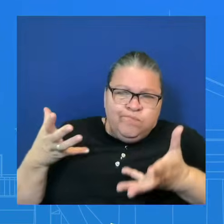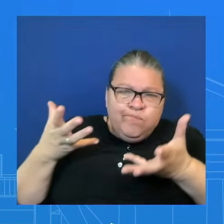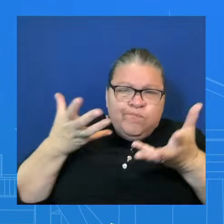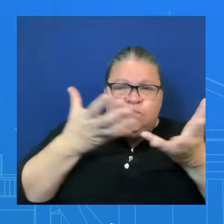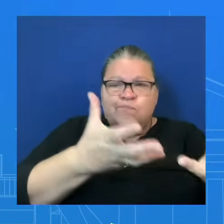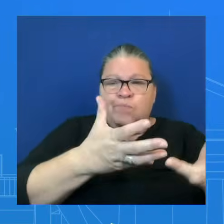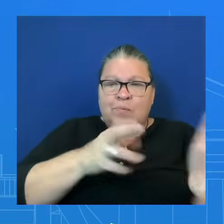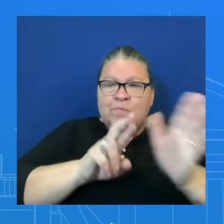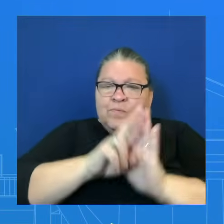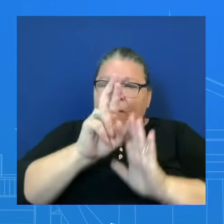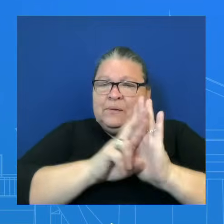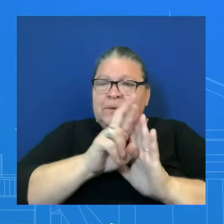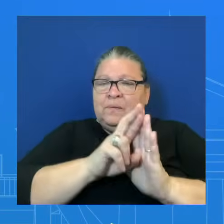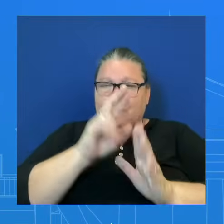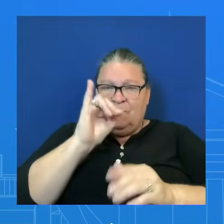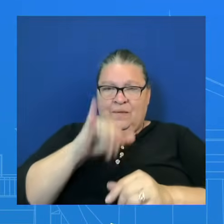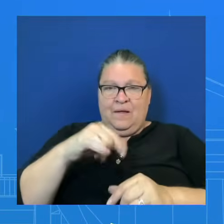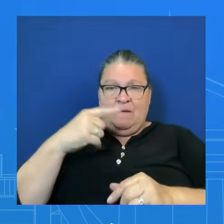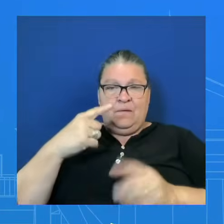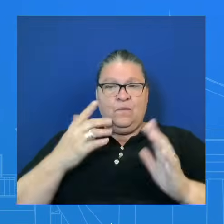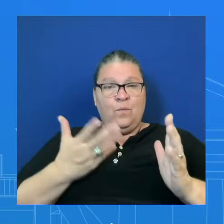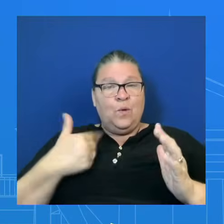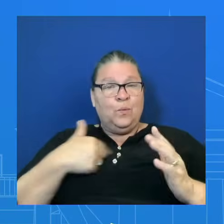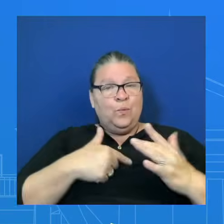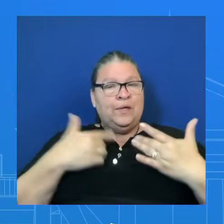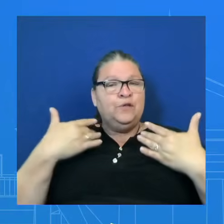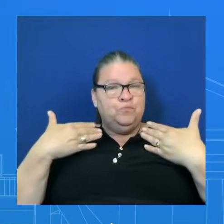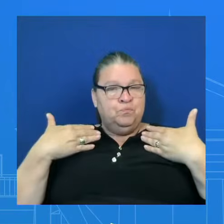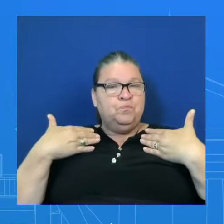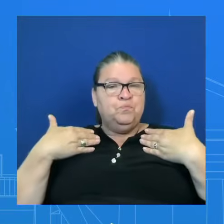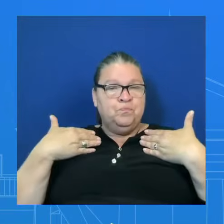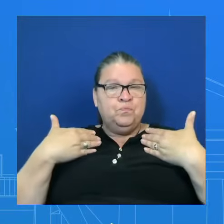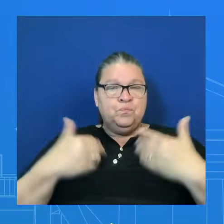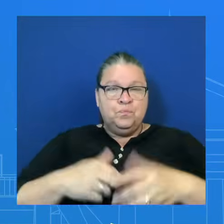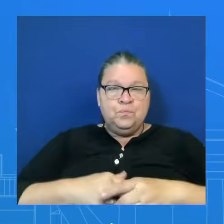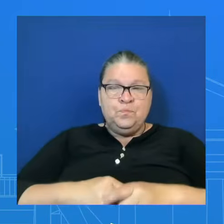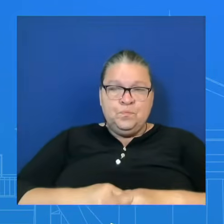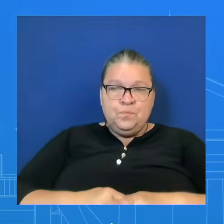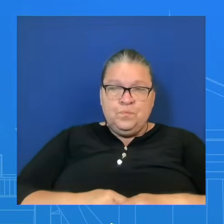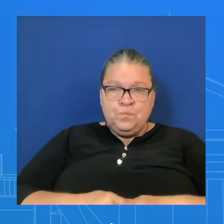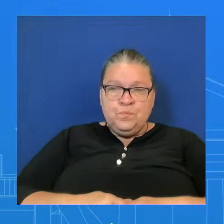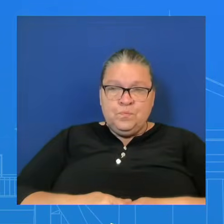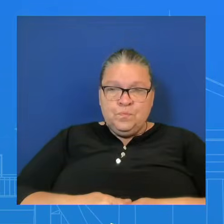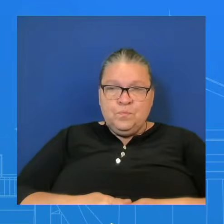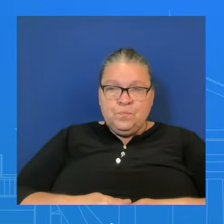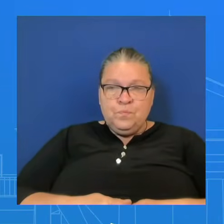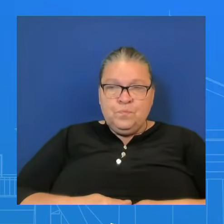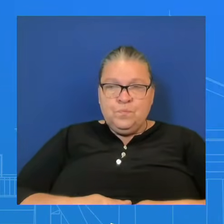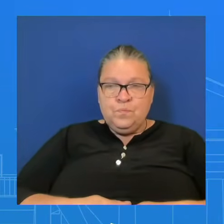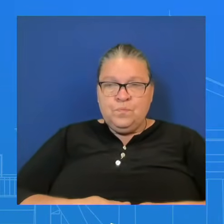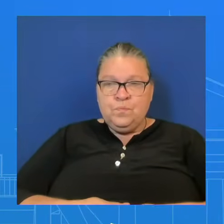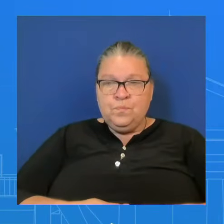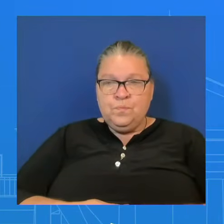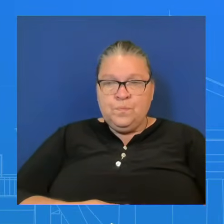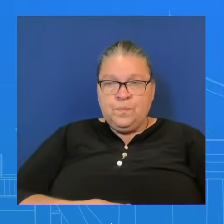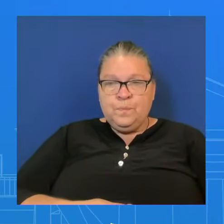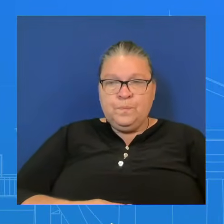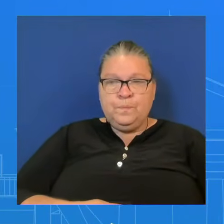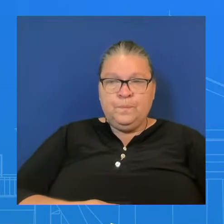Ms. Jean-Pierre: Go ahead, Steven. And then we'll go to the back. The Press: Thanks. John, if I could ask you about the NORAD intercept yesterday. Mr. Kirby: Yes, sir. The Press: If you could help us understand: There was a period of time yesterday